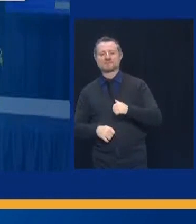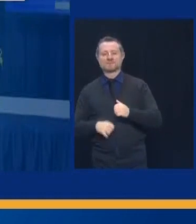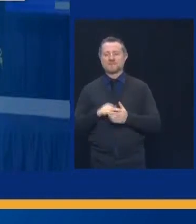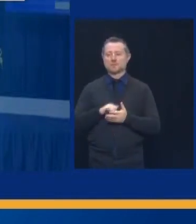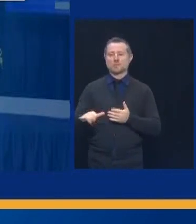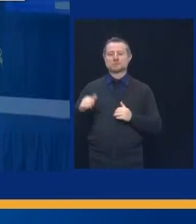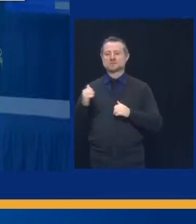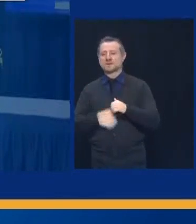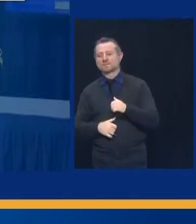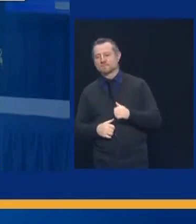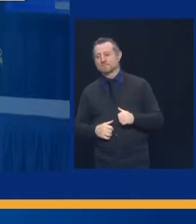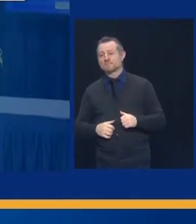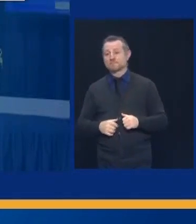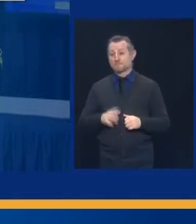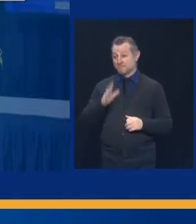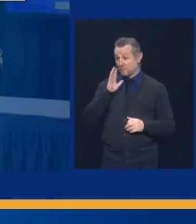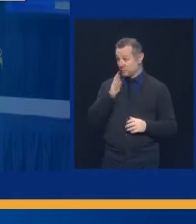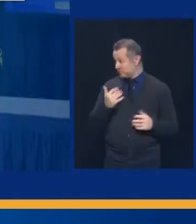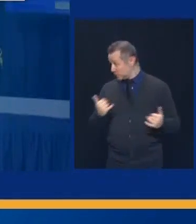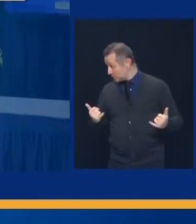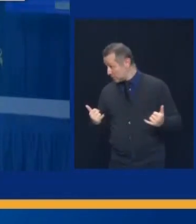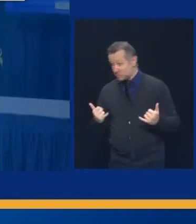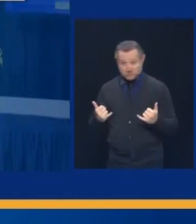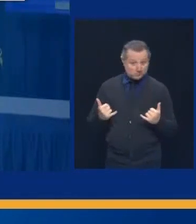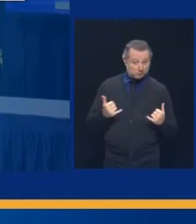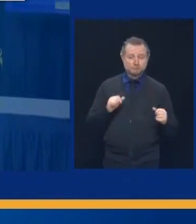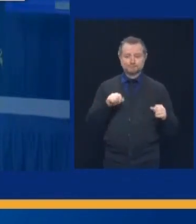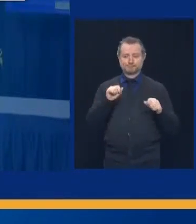VERY COOL DESIGNER,Vw'xÑ IS GOING TO RELEASE THEIR NEW YORK TOUGH MASK.